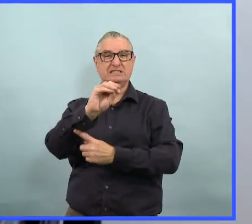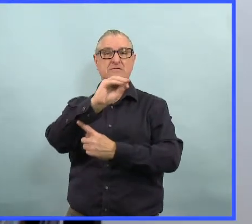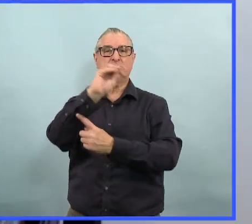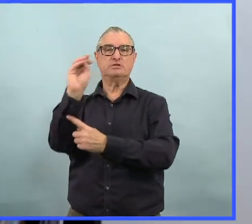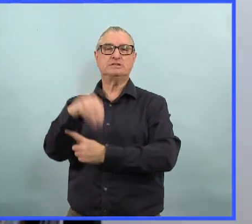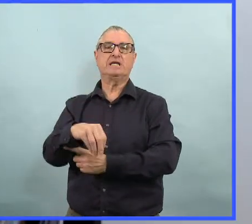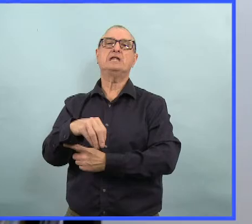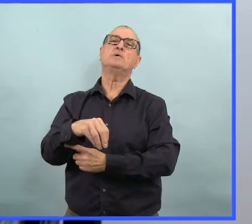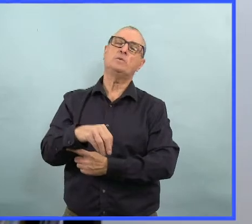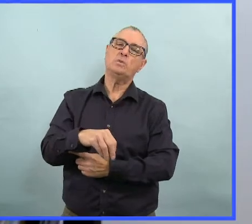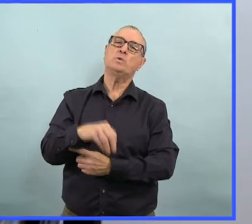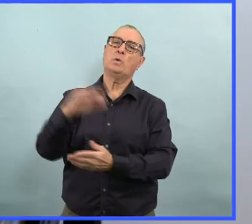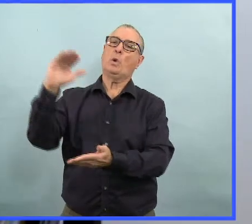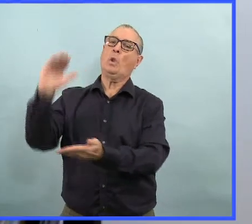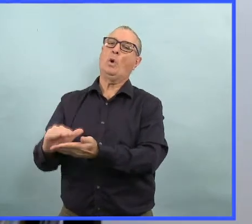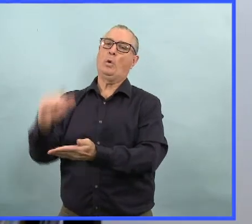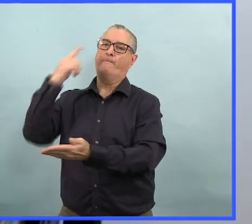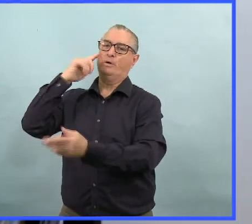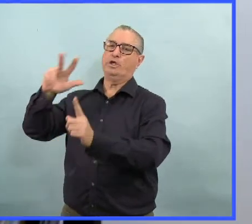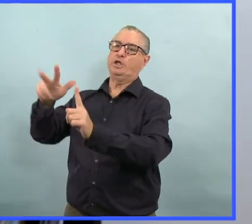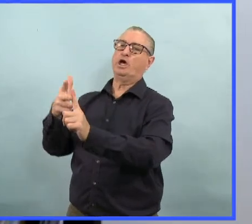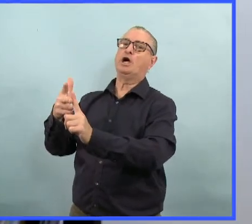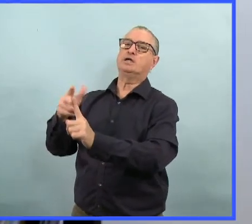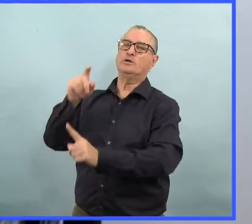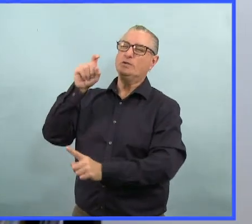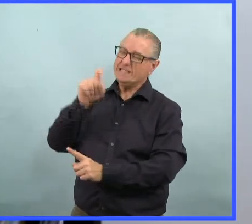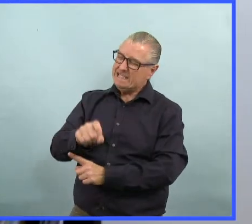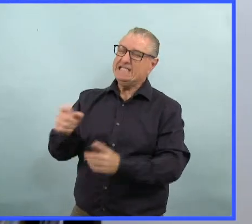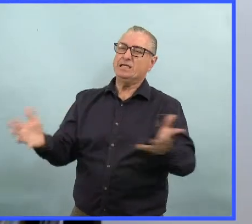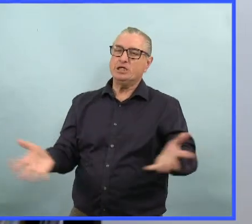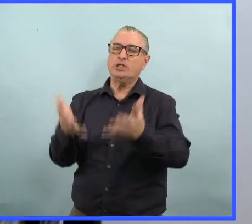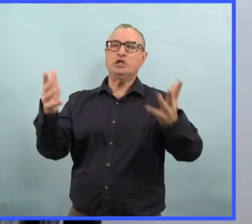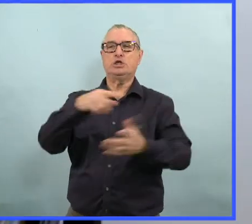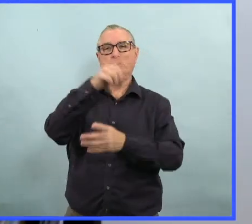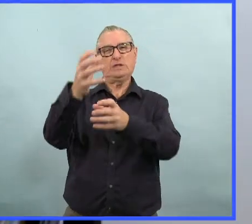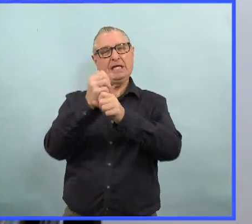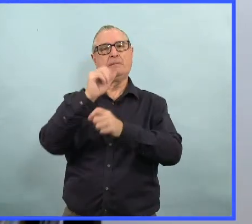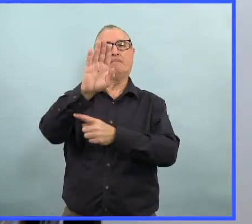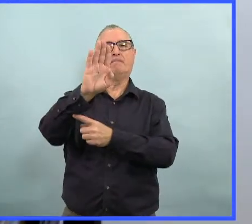so we really want to do better here we have to act quickly to get that extra protection